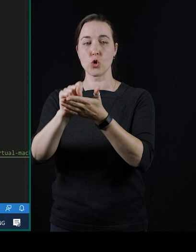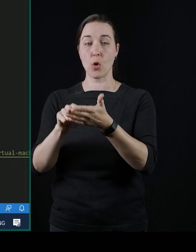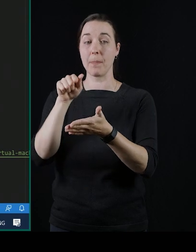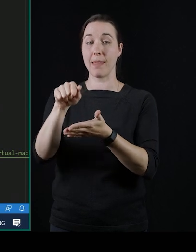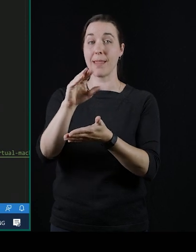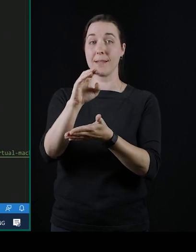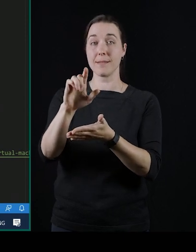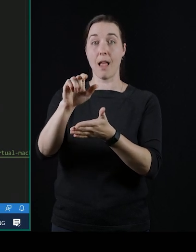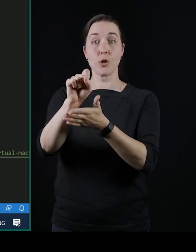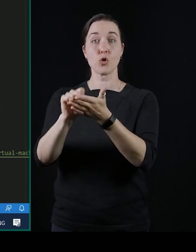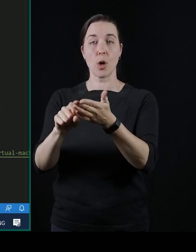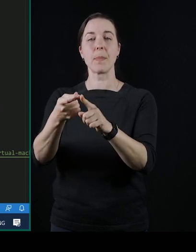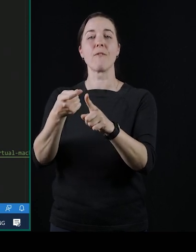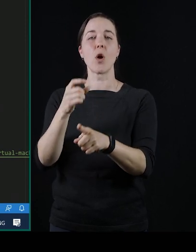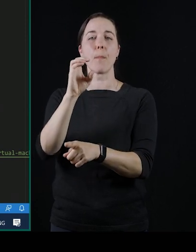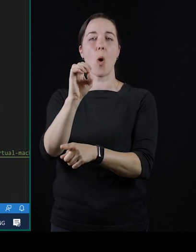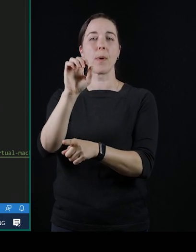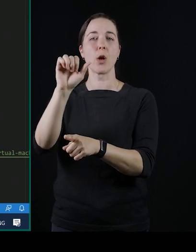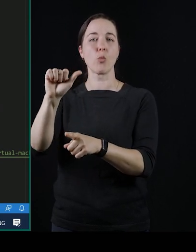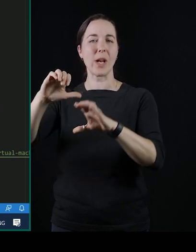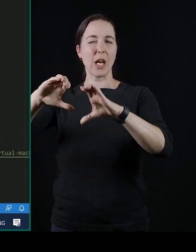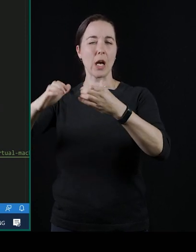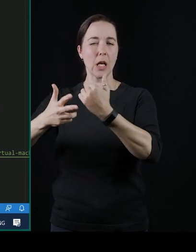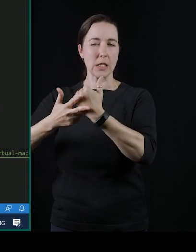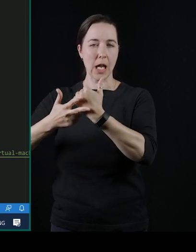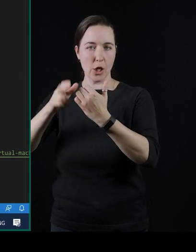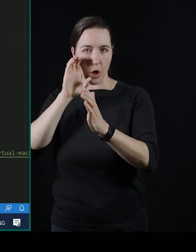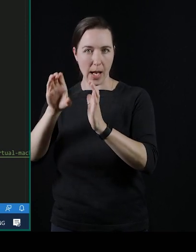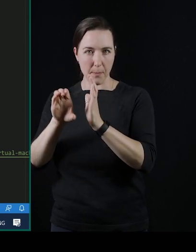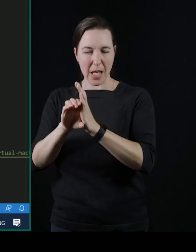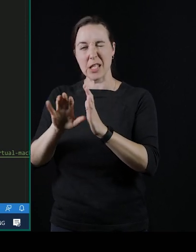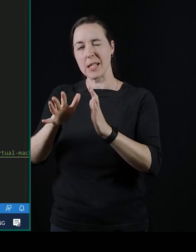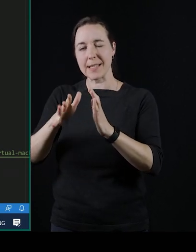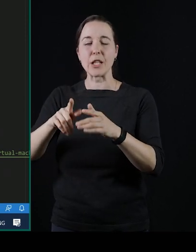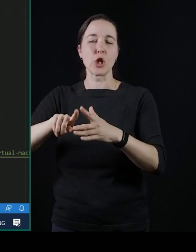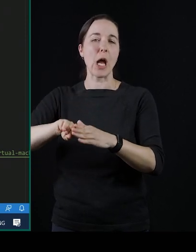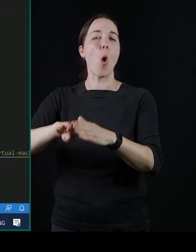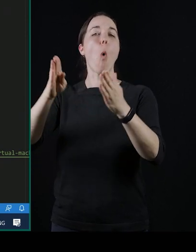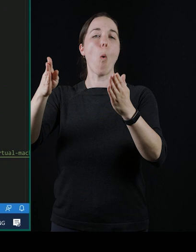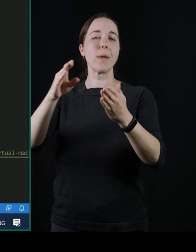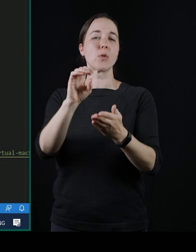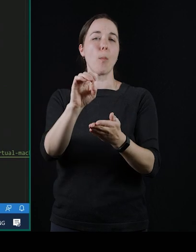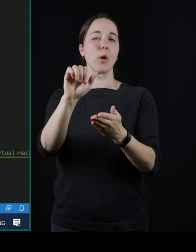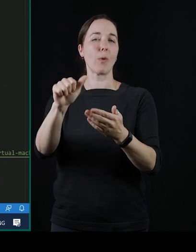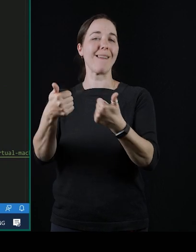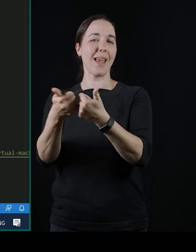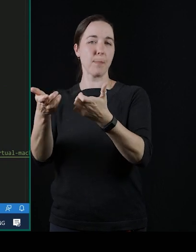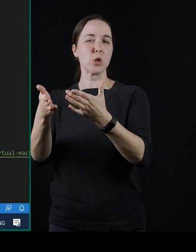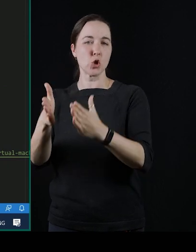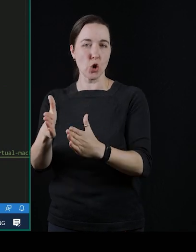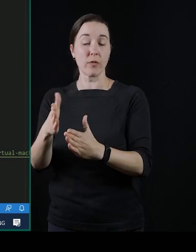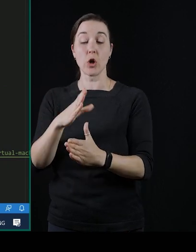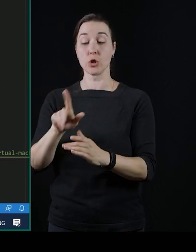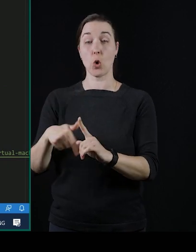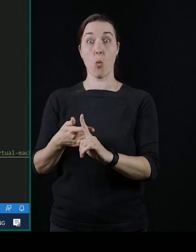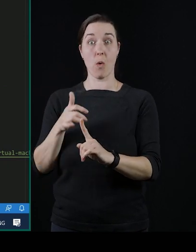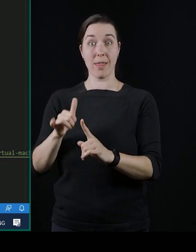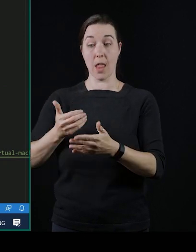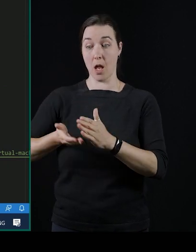The cell script is from the OpenArena container image. It essentially starts the OpenArena game server. And once this is done,